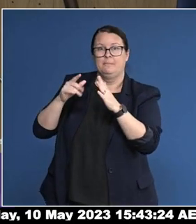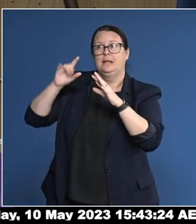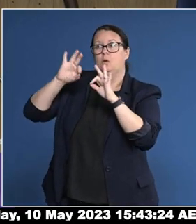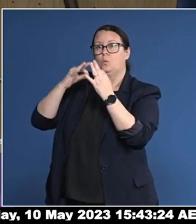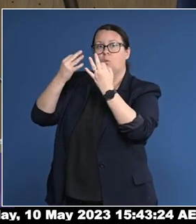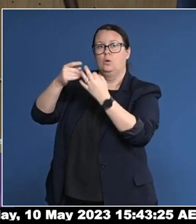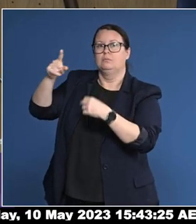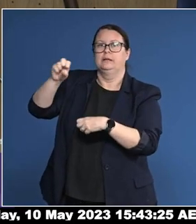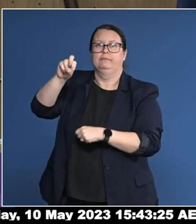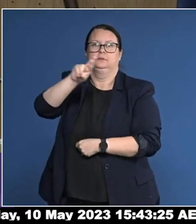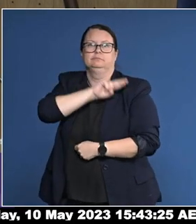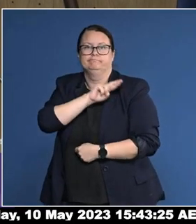consistently with human rights.